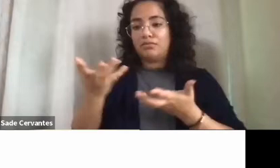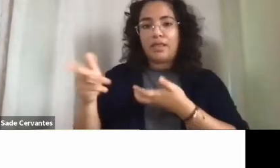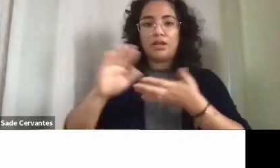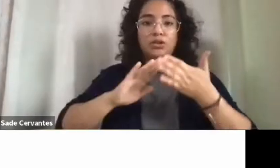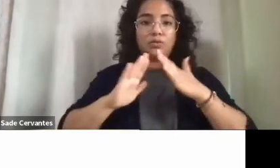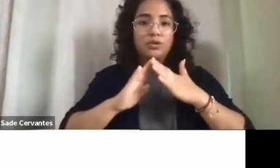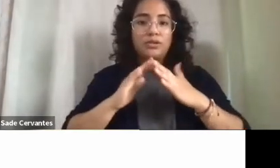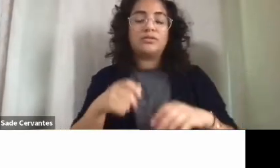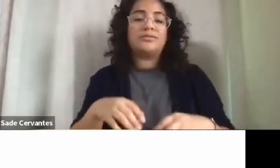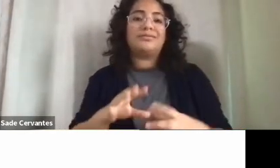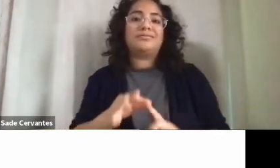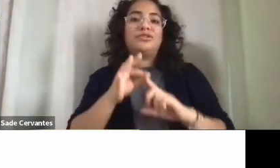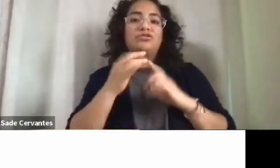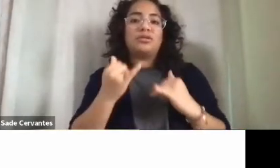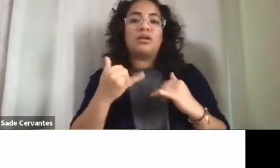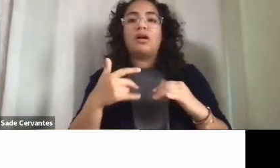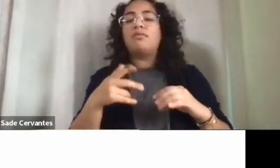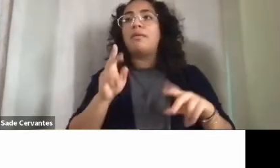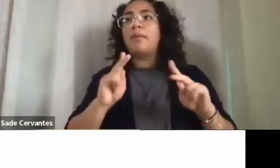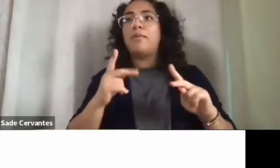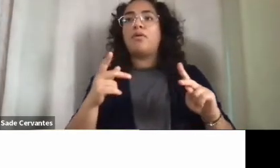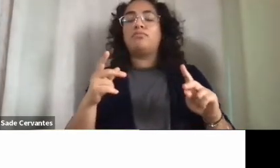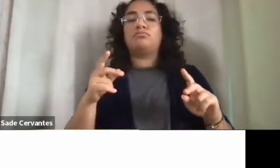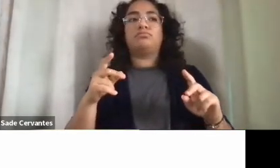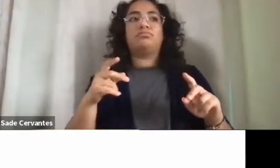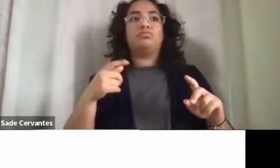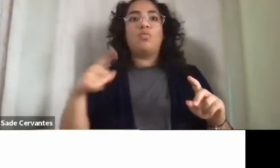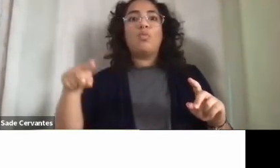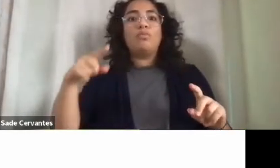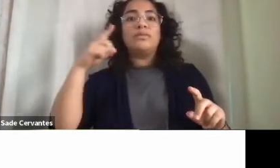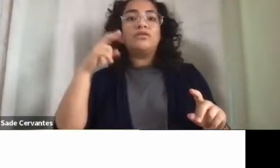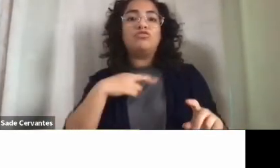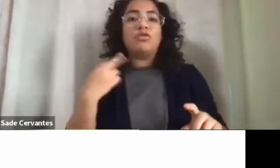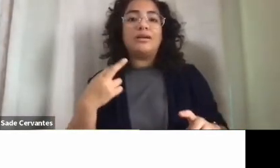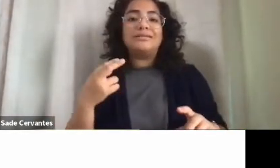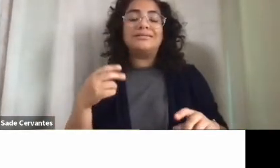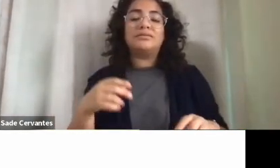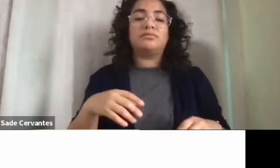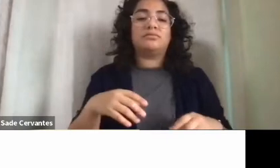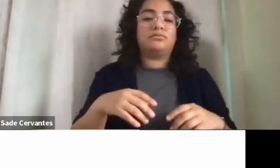the community of people who perceive themselves to be at risk at least in SF was quite inspiring to